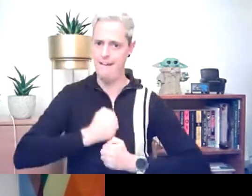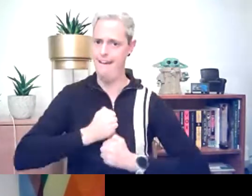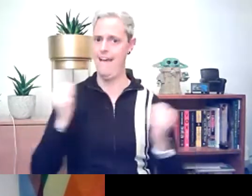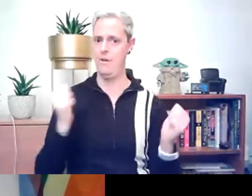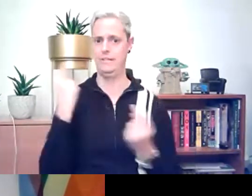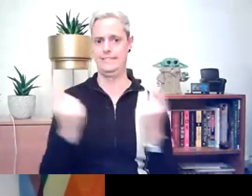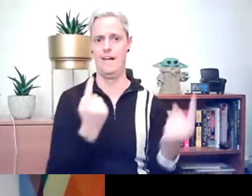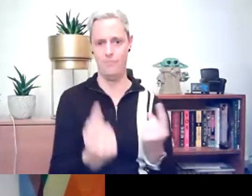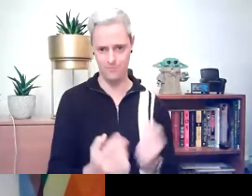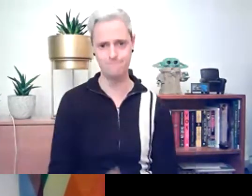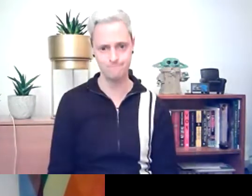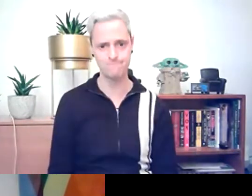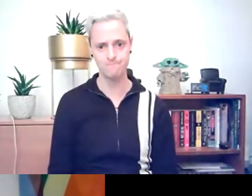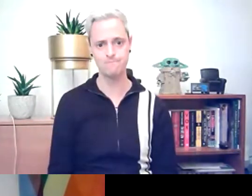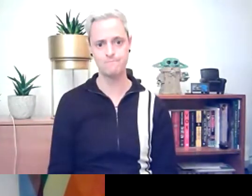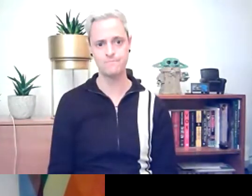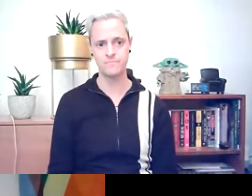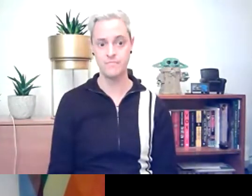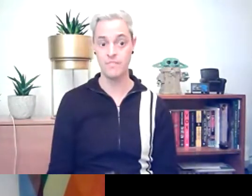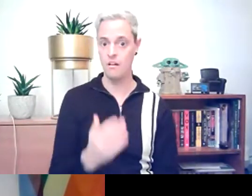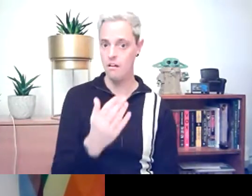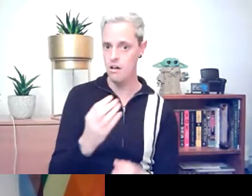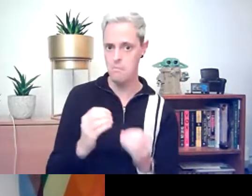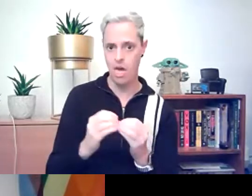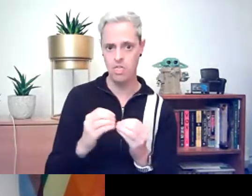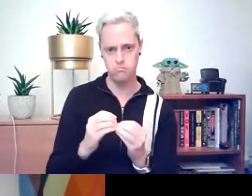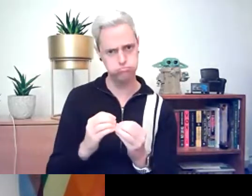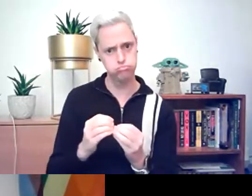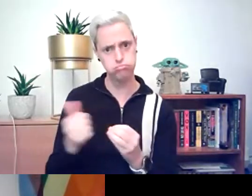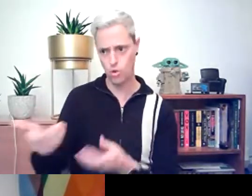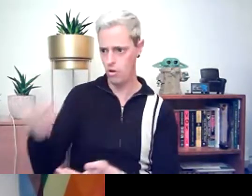18:24:48 Yeah, I think that's really good guidance there Jay, and so thank you for sort